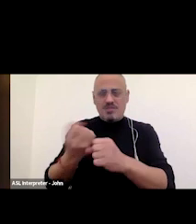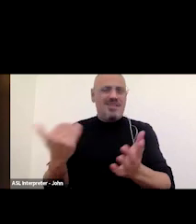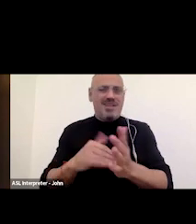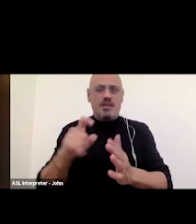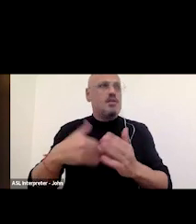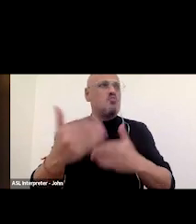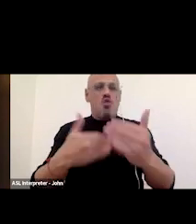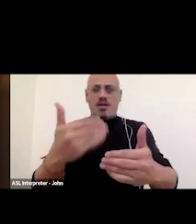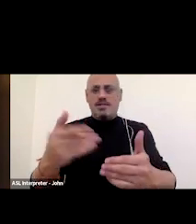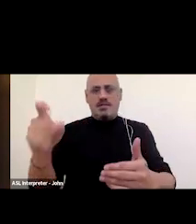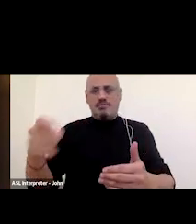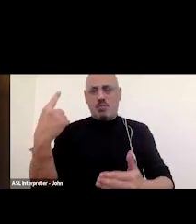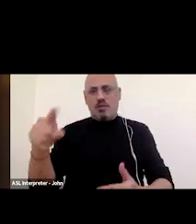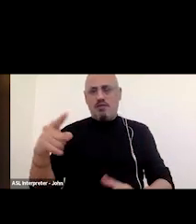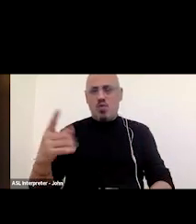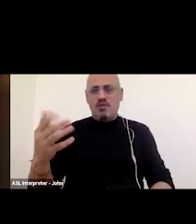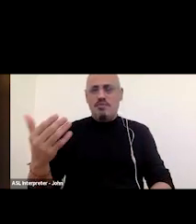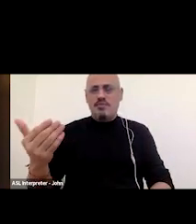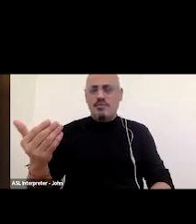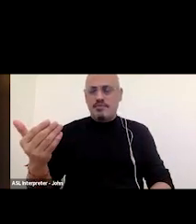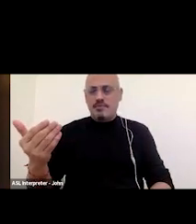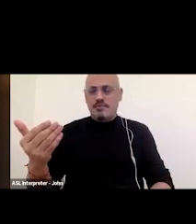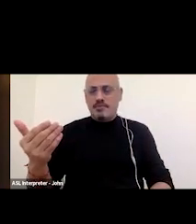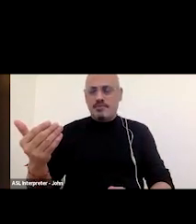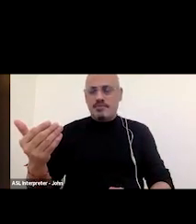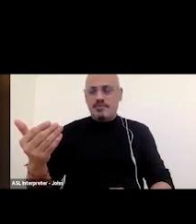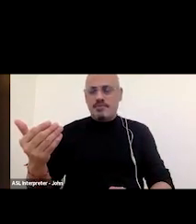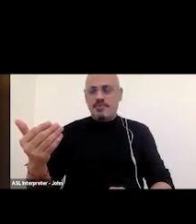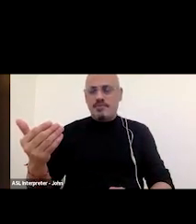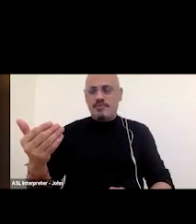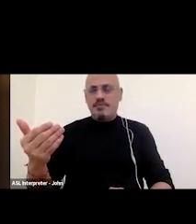the disability determination process